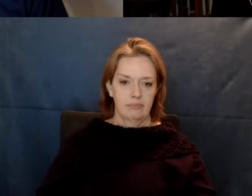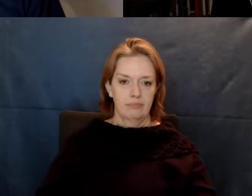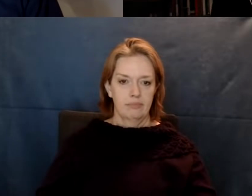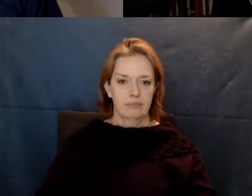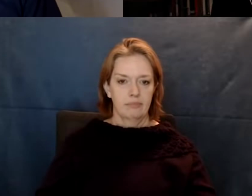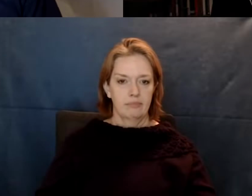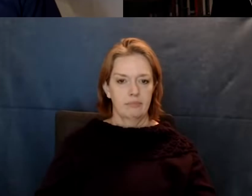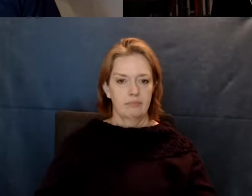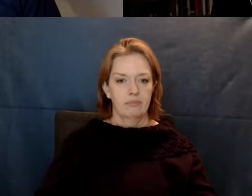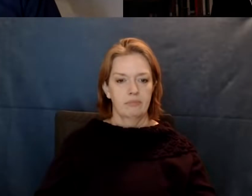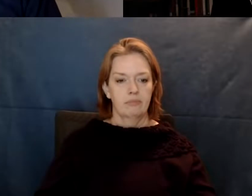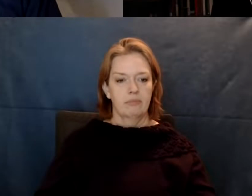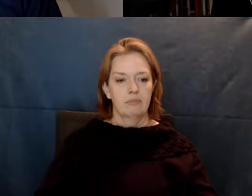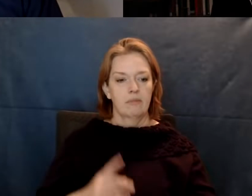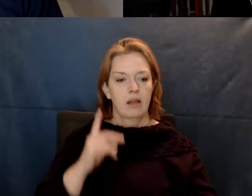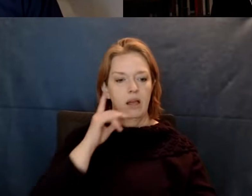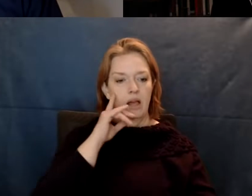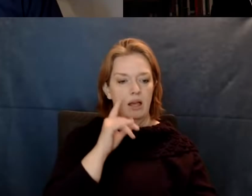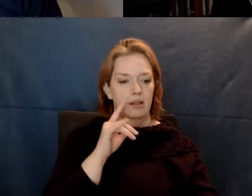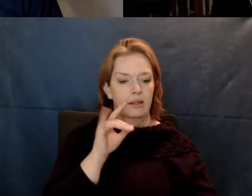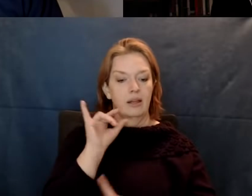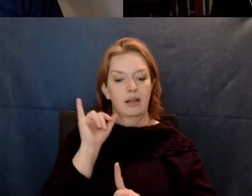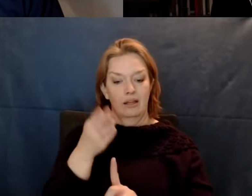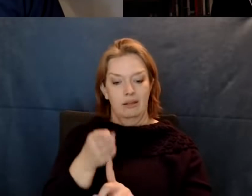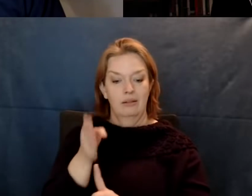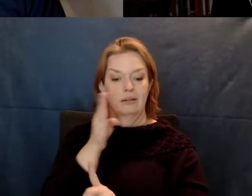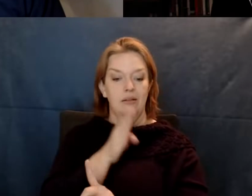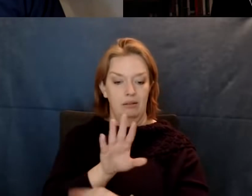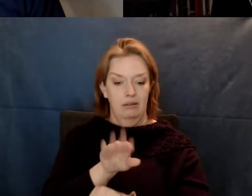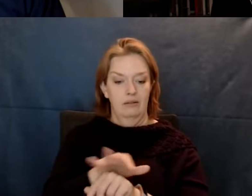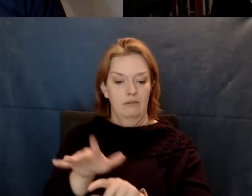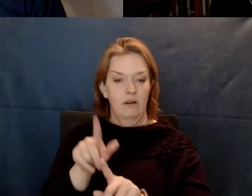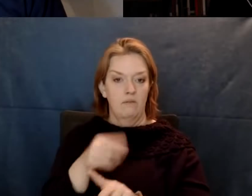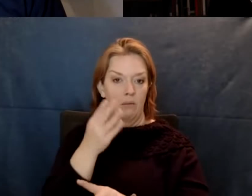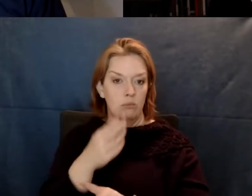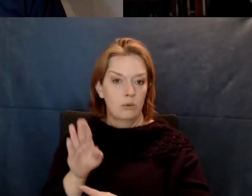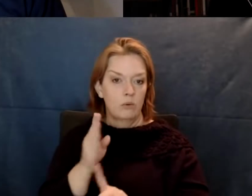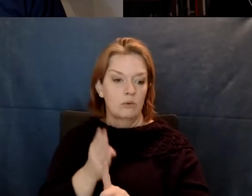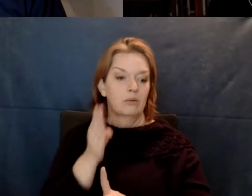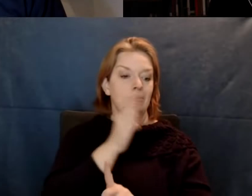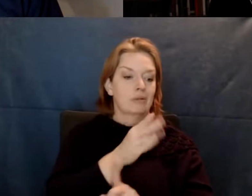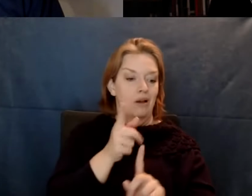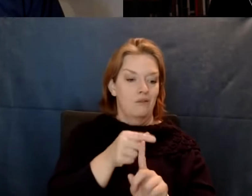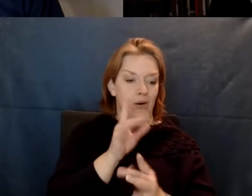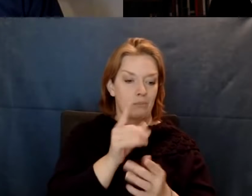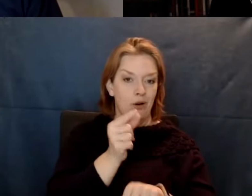the gospel tradition, which is informed by the spiritual tradition, which is informed